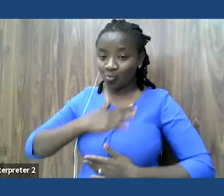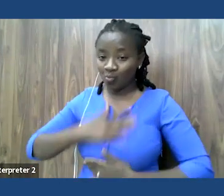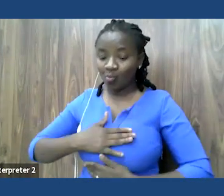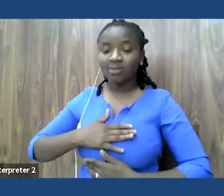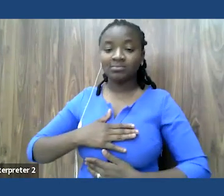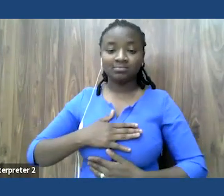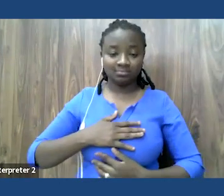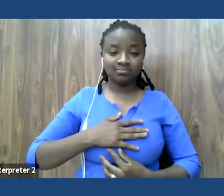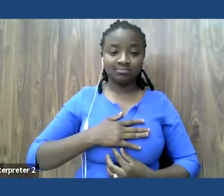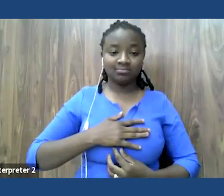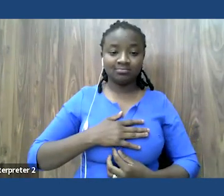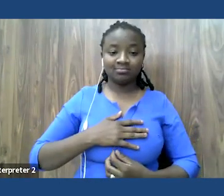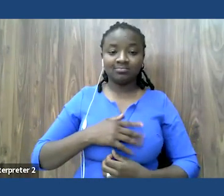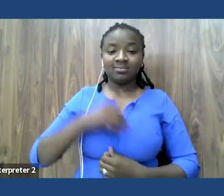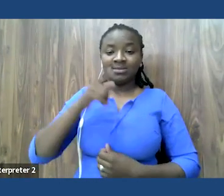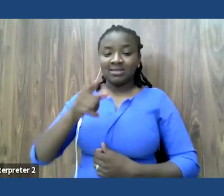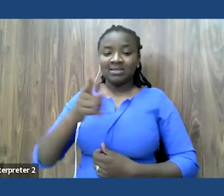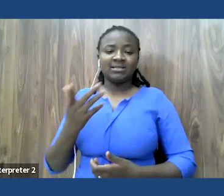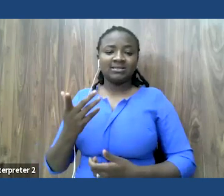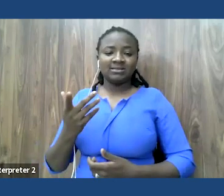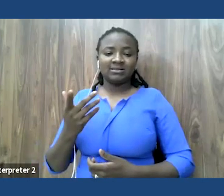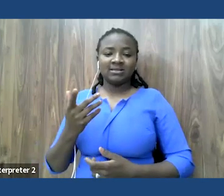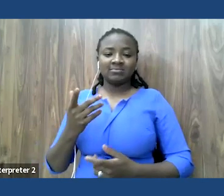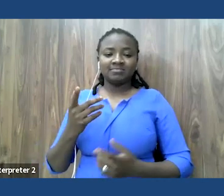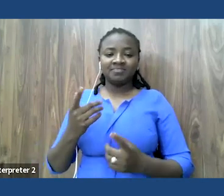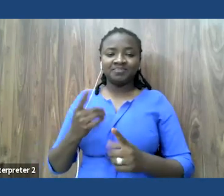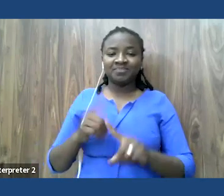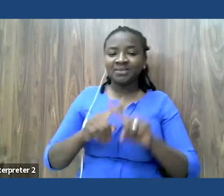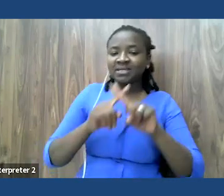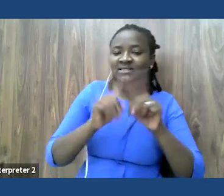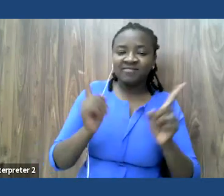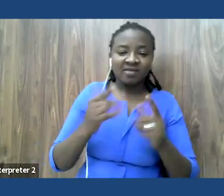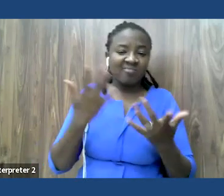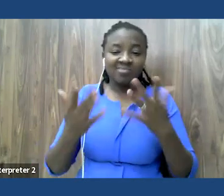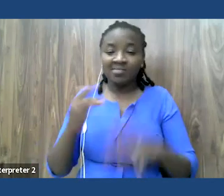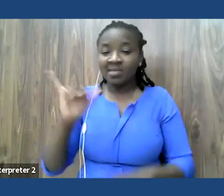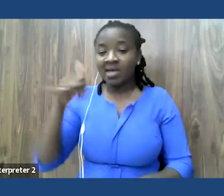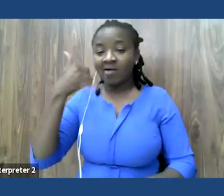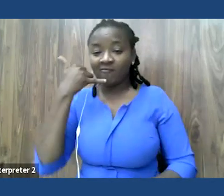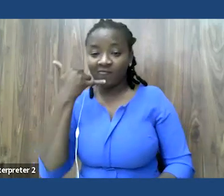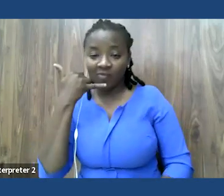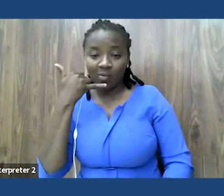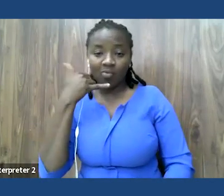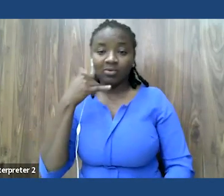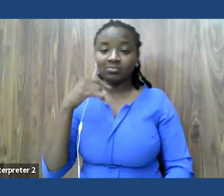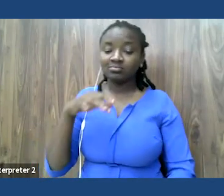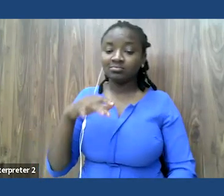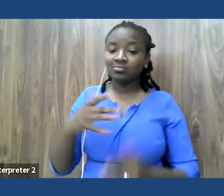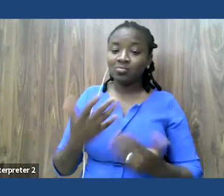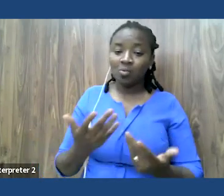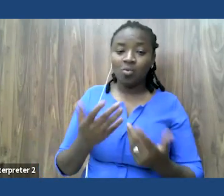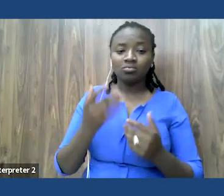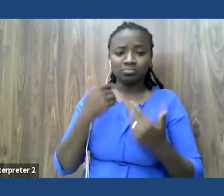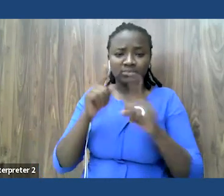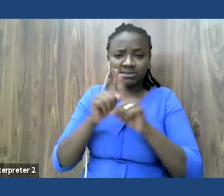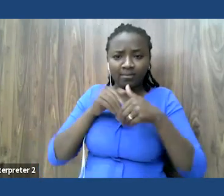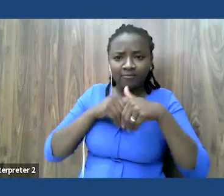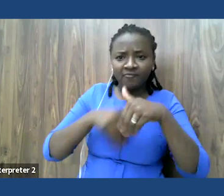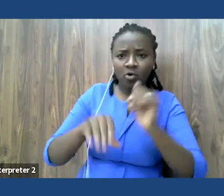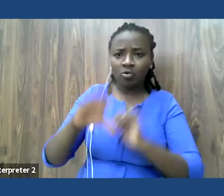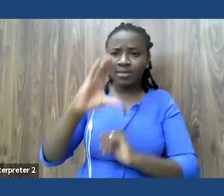Very different from 2006 when the CRPD for people with disabilities was created.